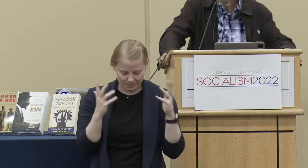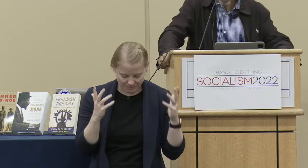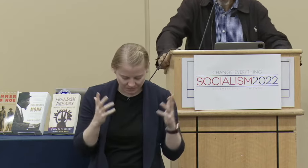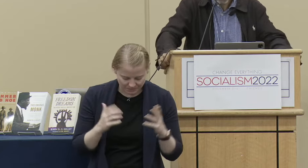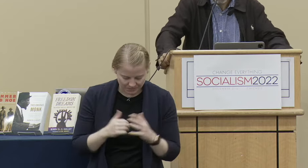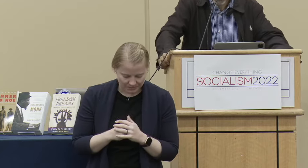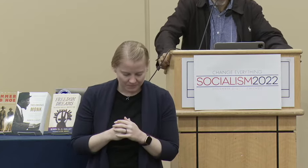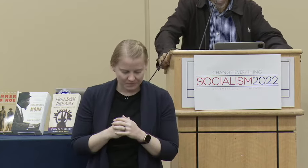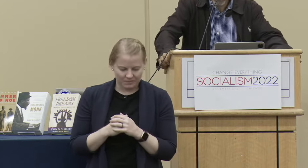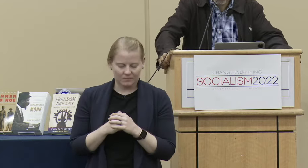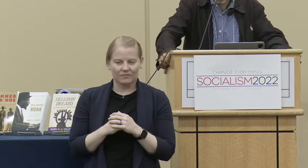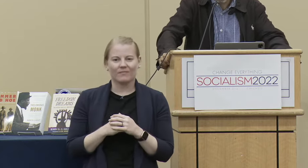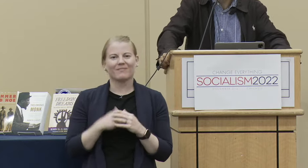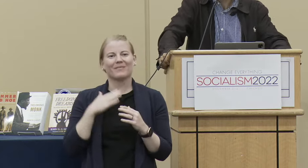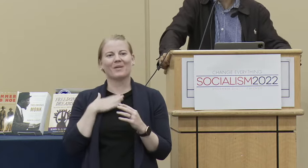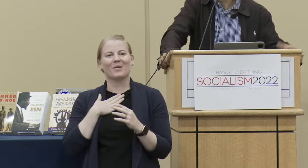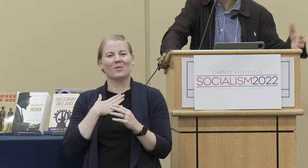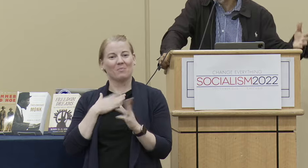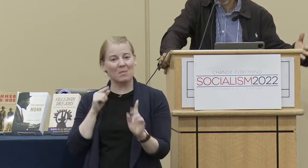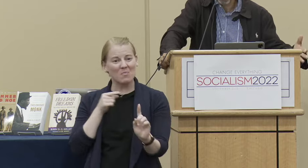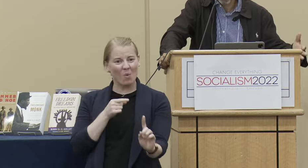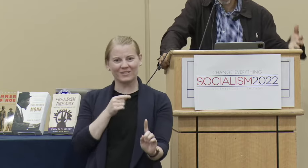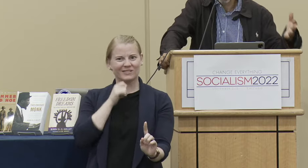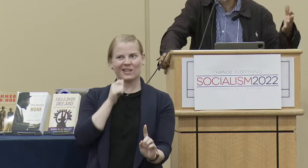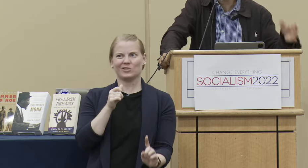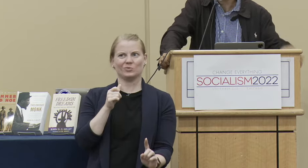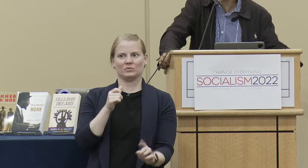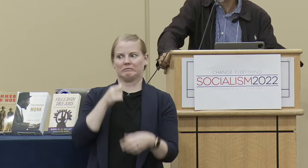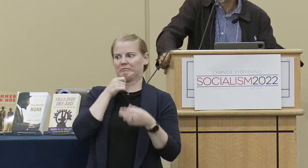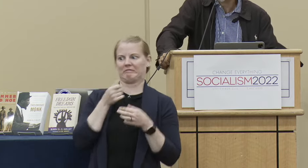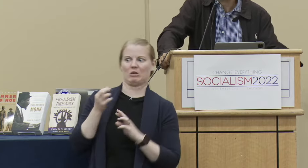what it looks like. So, my point is not to